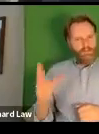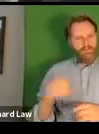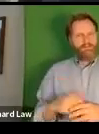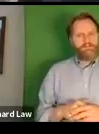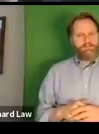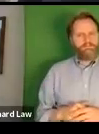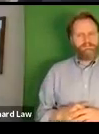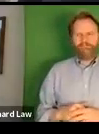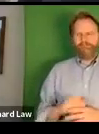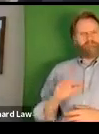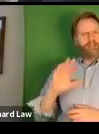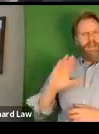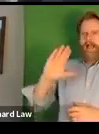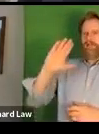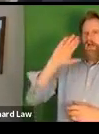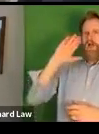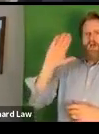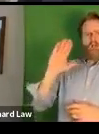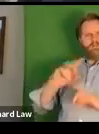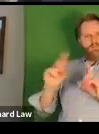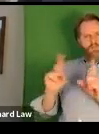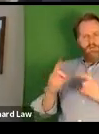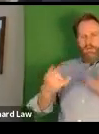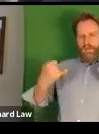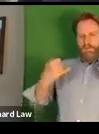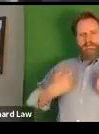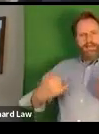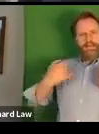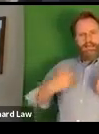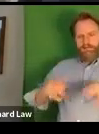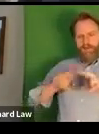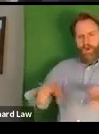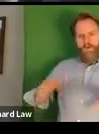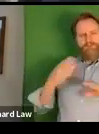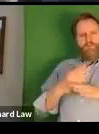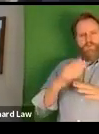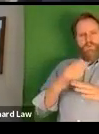their sickness absent reason can be entered as Covid19 from the 1st of